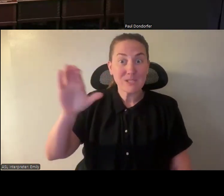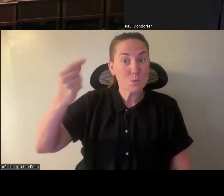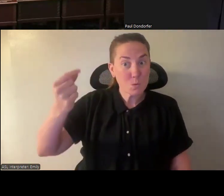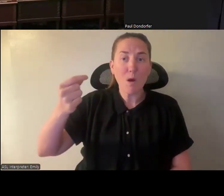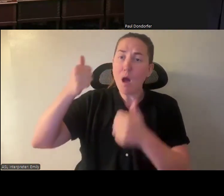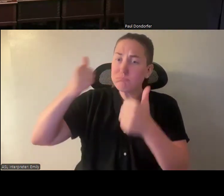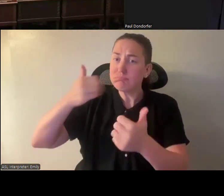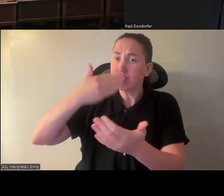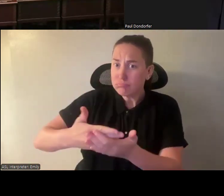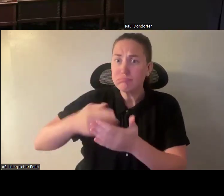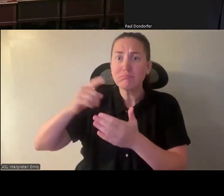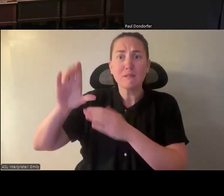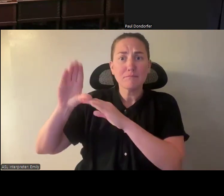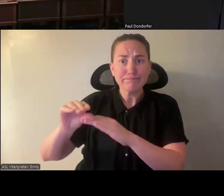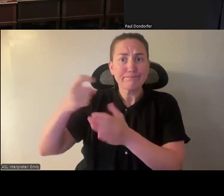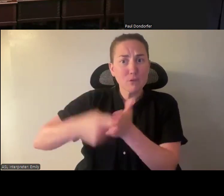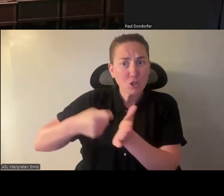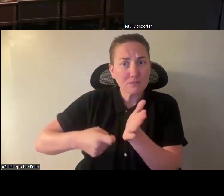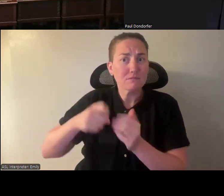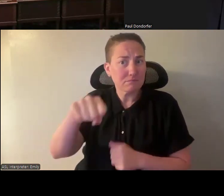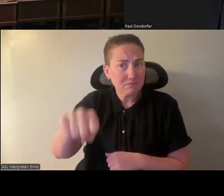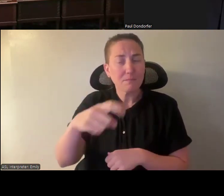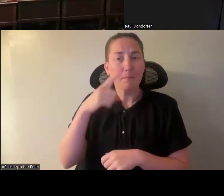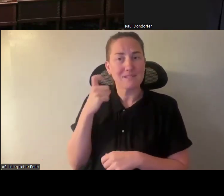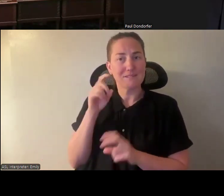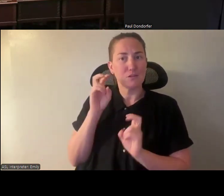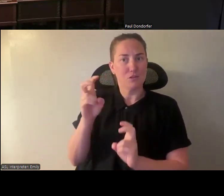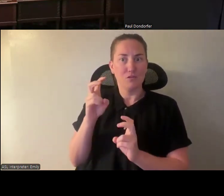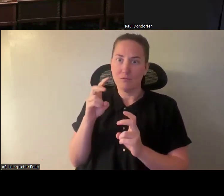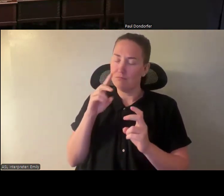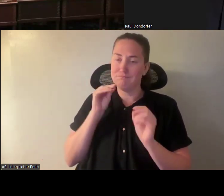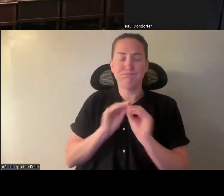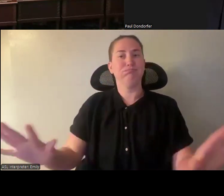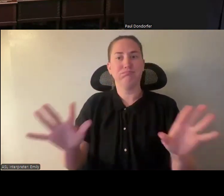and that they lowered the cost at because this issue exploded around the country since 2021